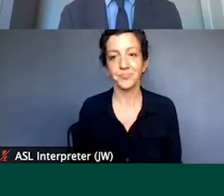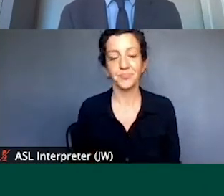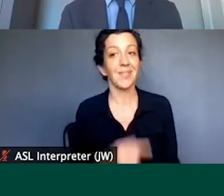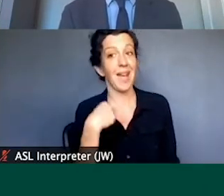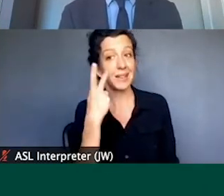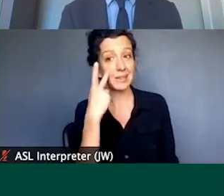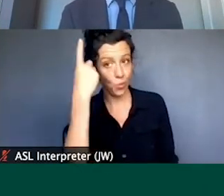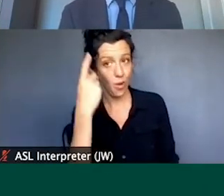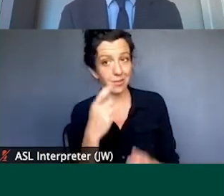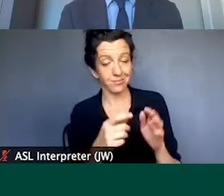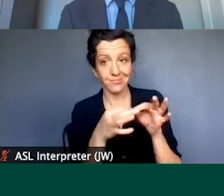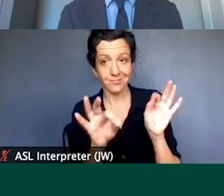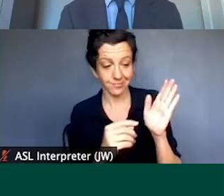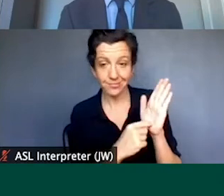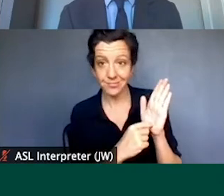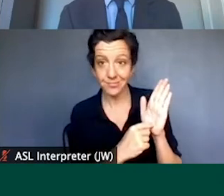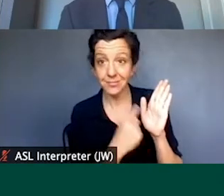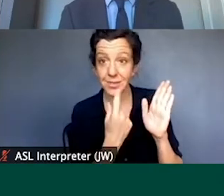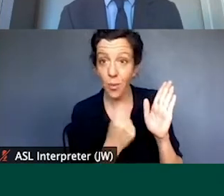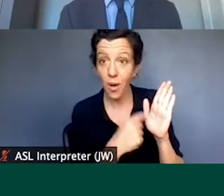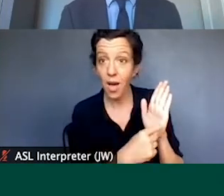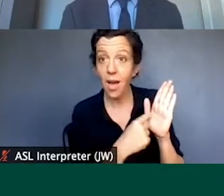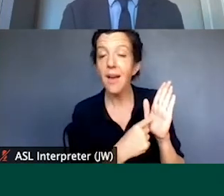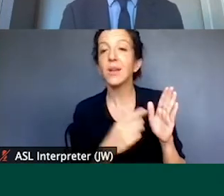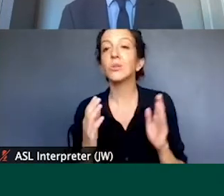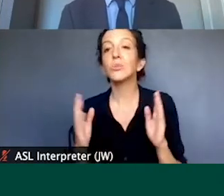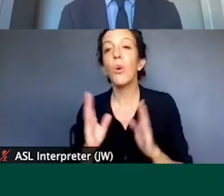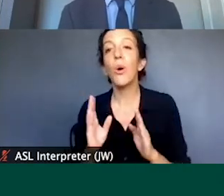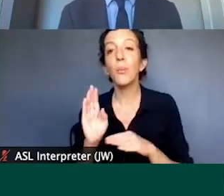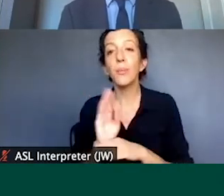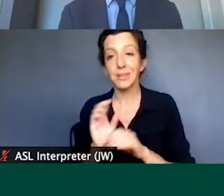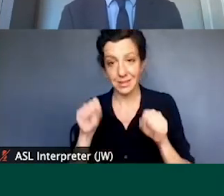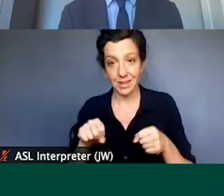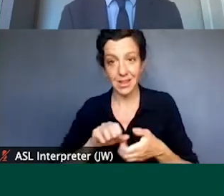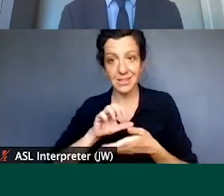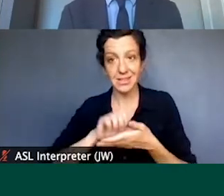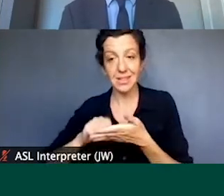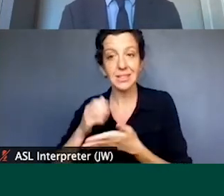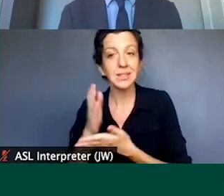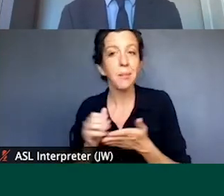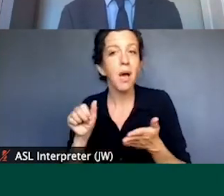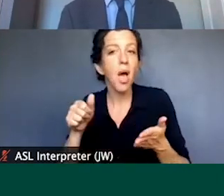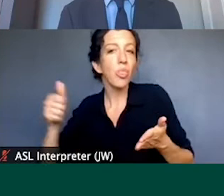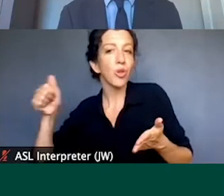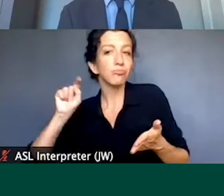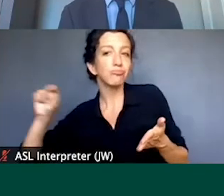of business equipment and machinery and furniture -- basically all of the property owned by businesses